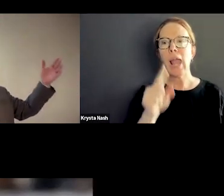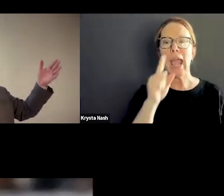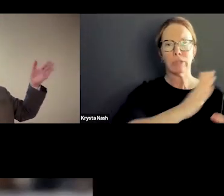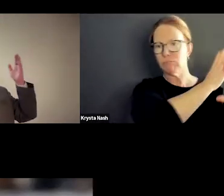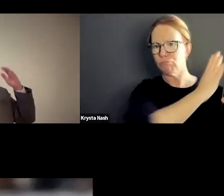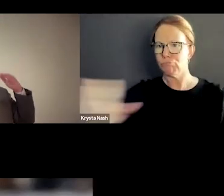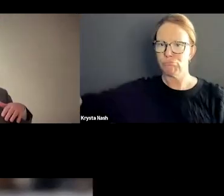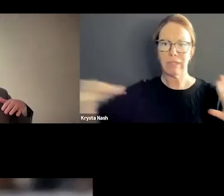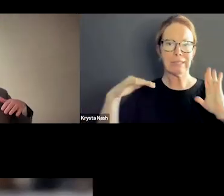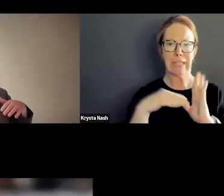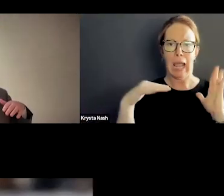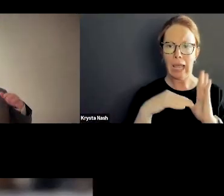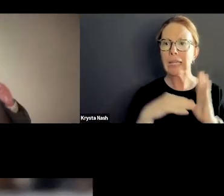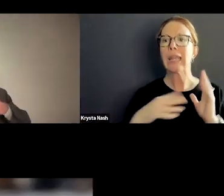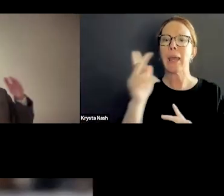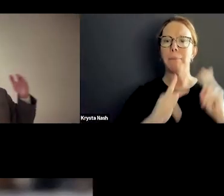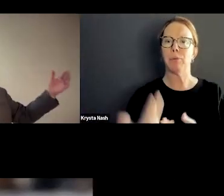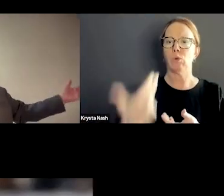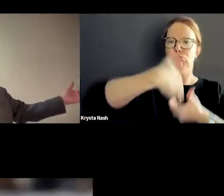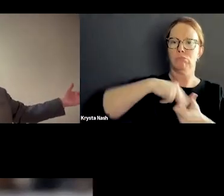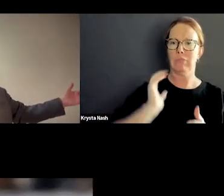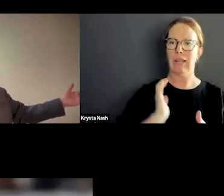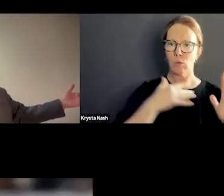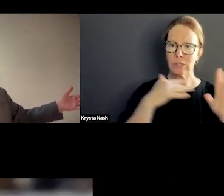So people were enrolling in our study for a year long commitment